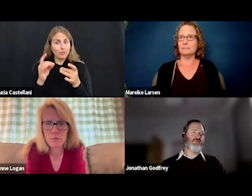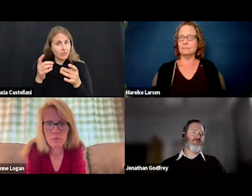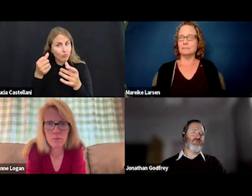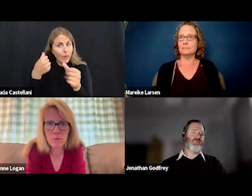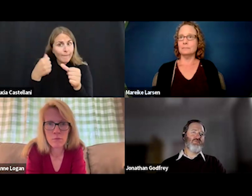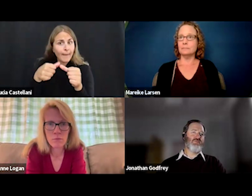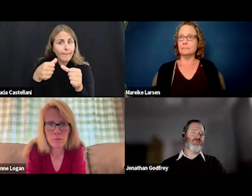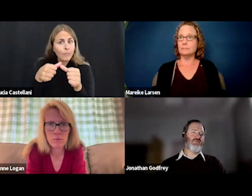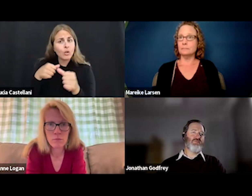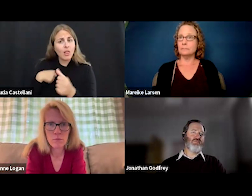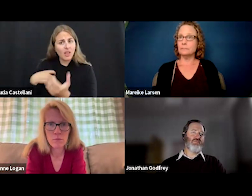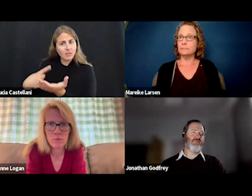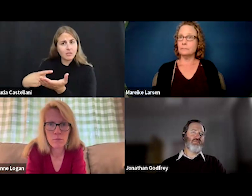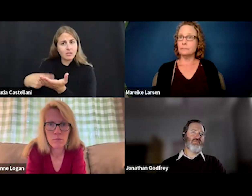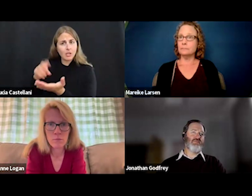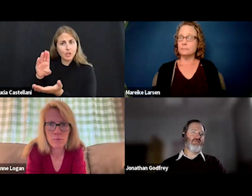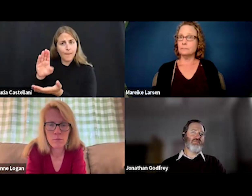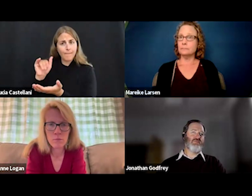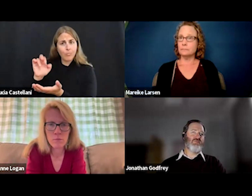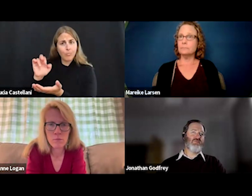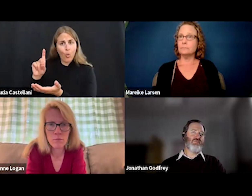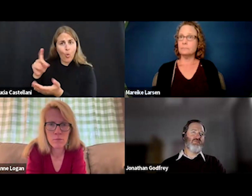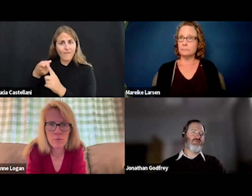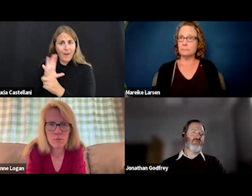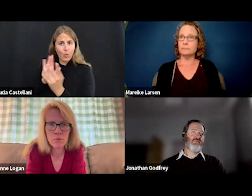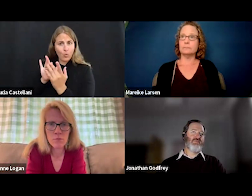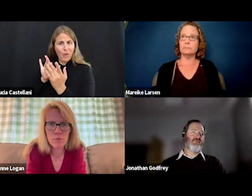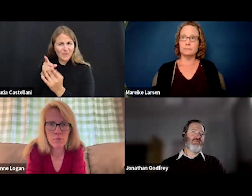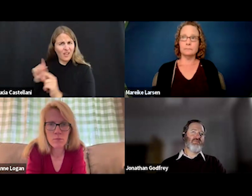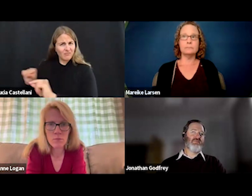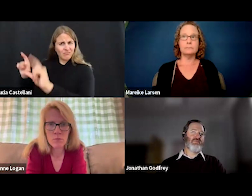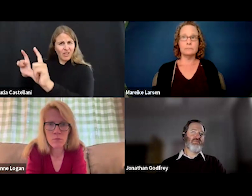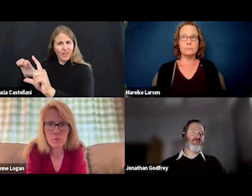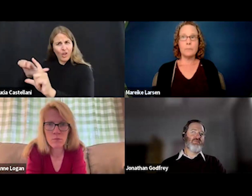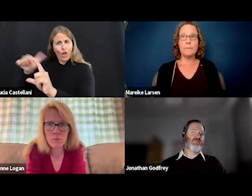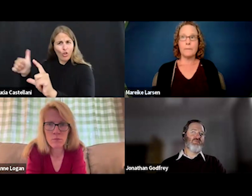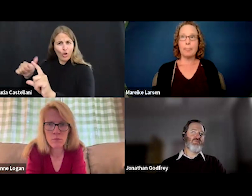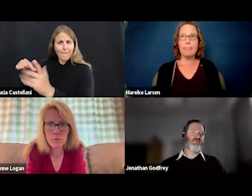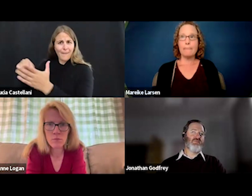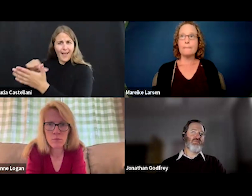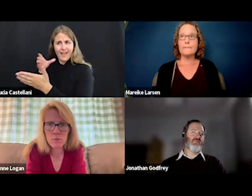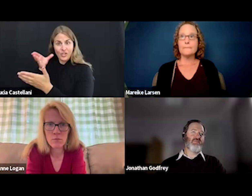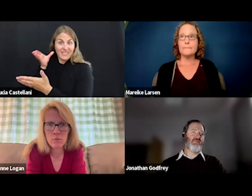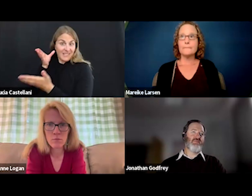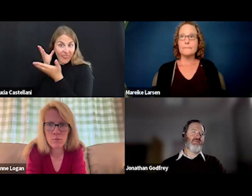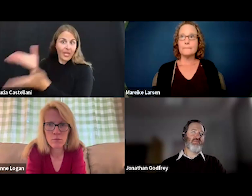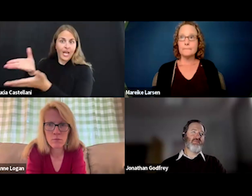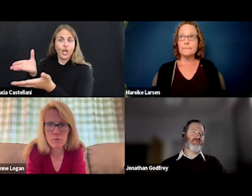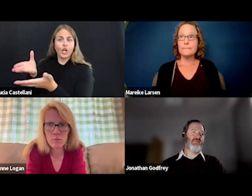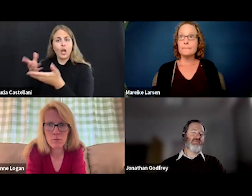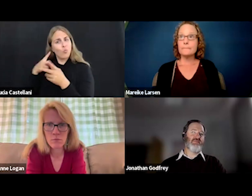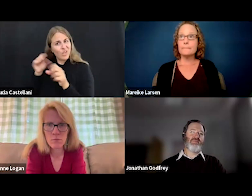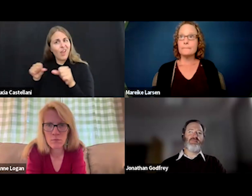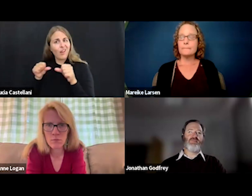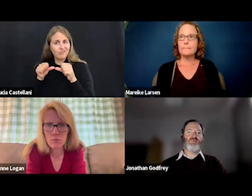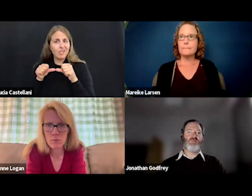board on the web page for this session on the accessibility website, and we can continue discussions